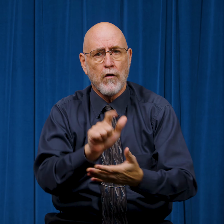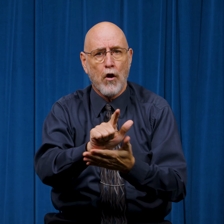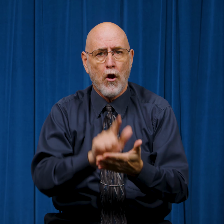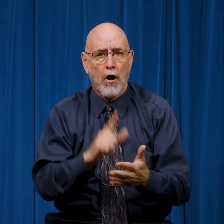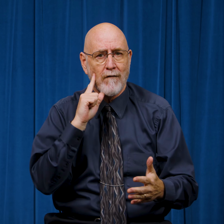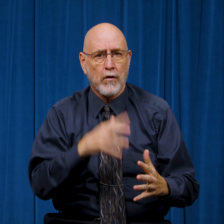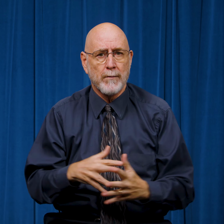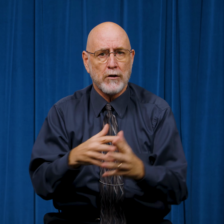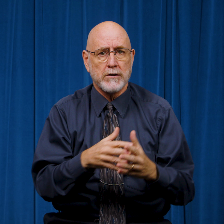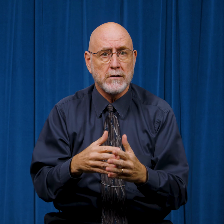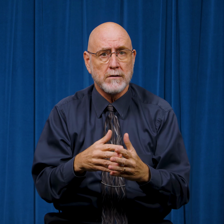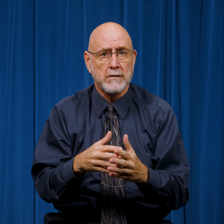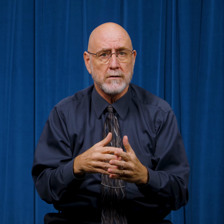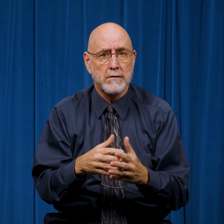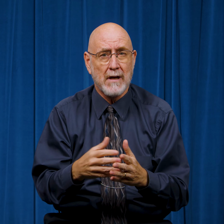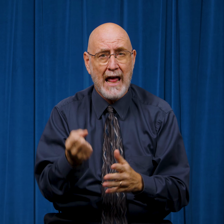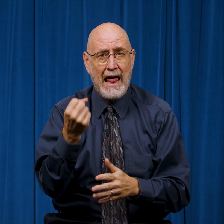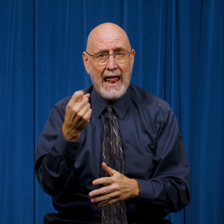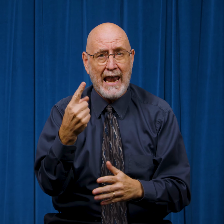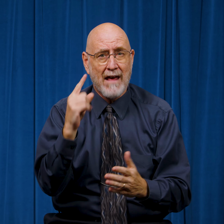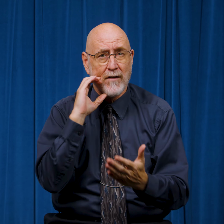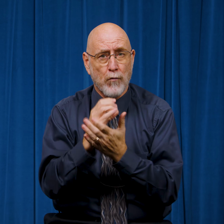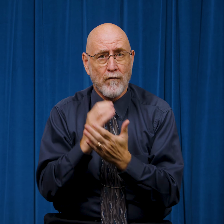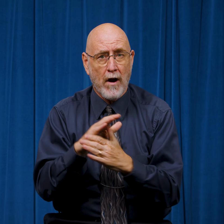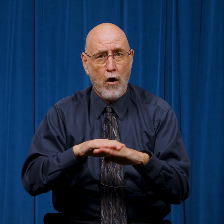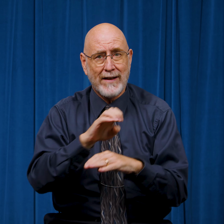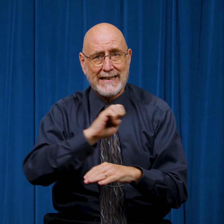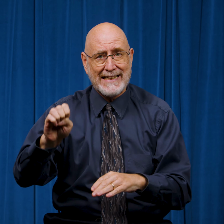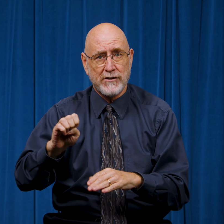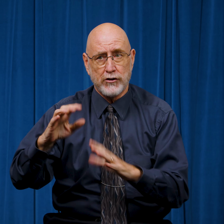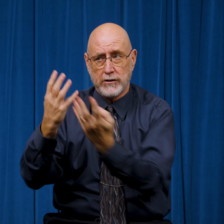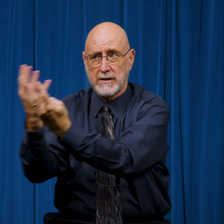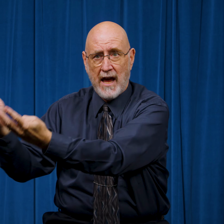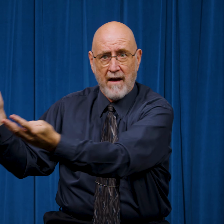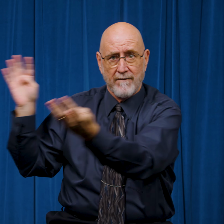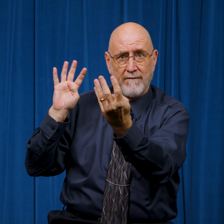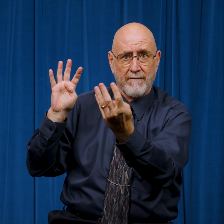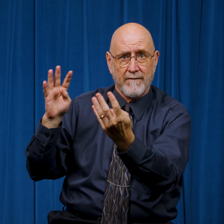11 profiles in the eastern half of the chamber face left